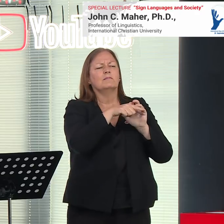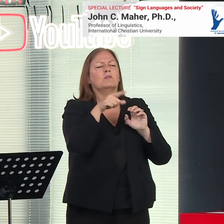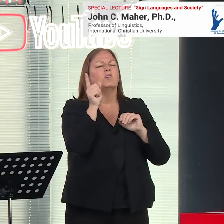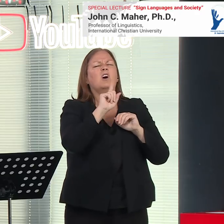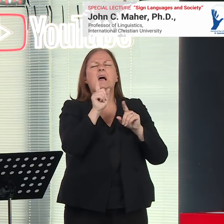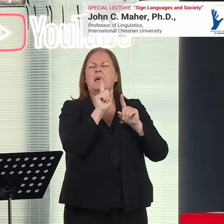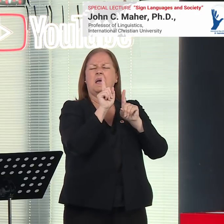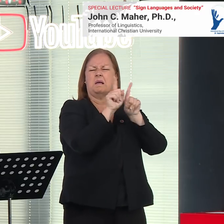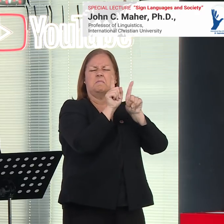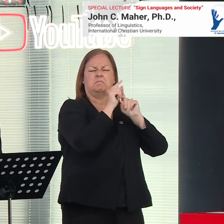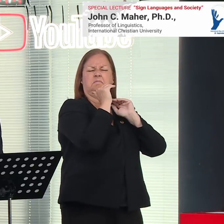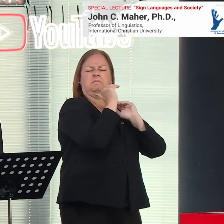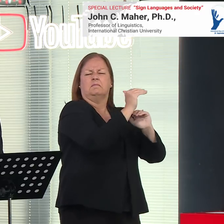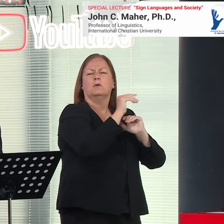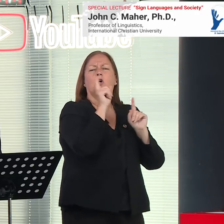bees have wonderful communication systems.